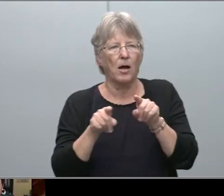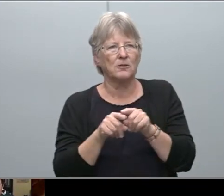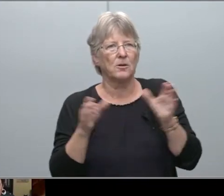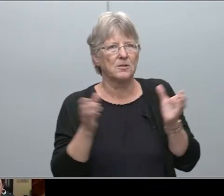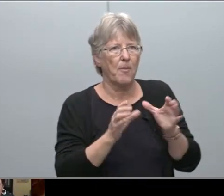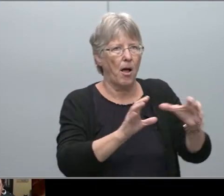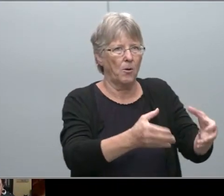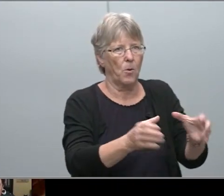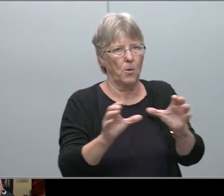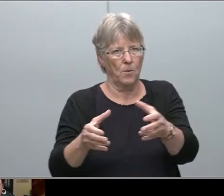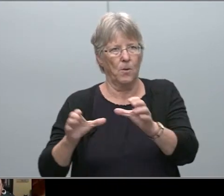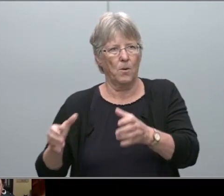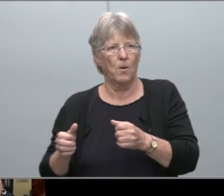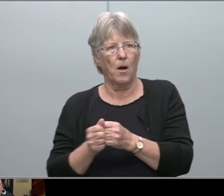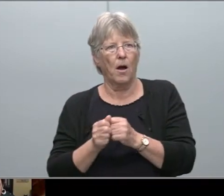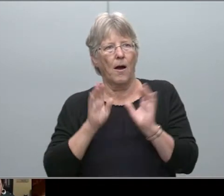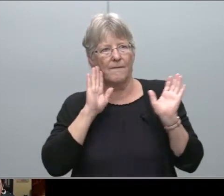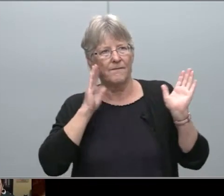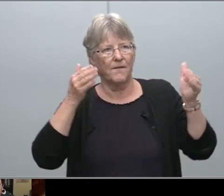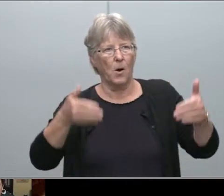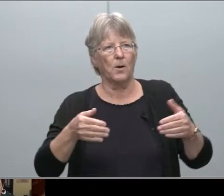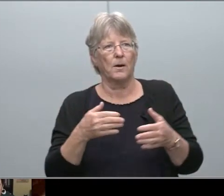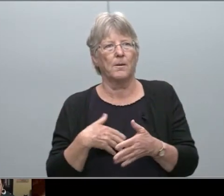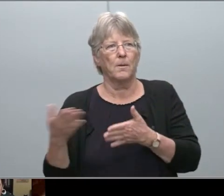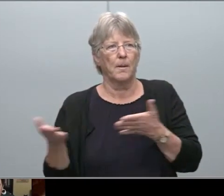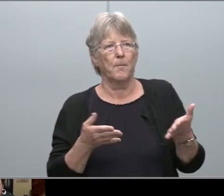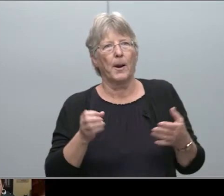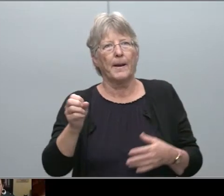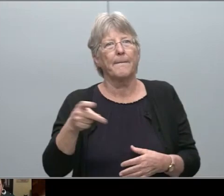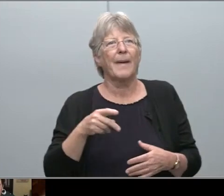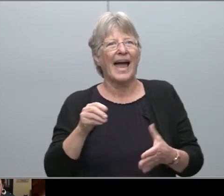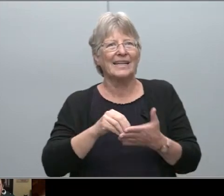But the presenters we have today are gonna hold our hands through it.